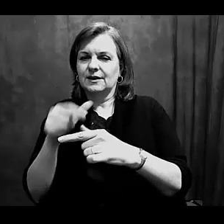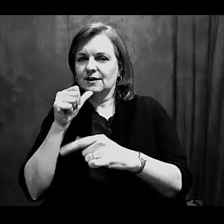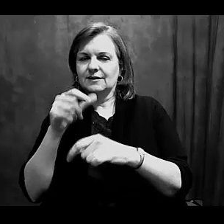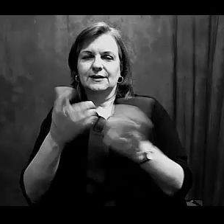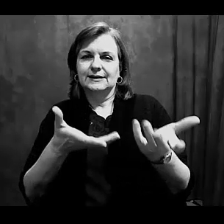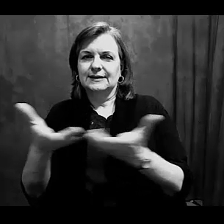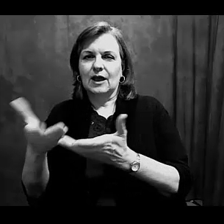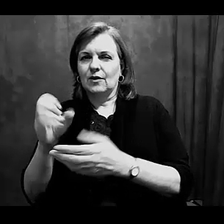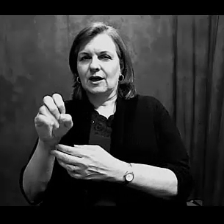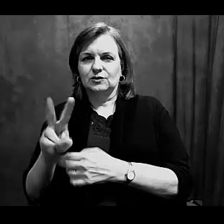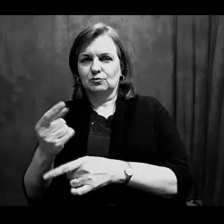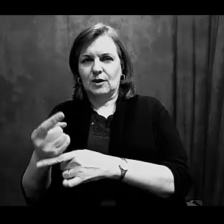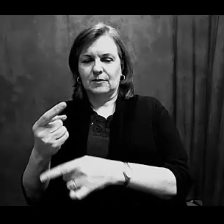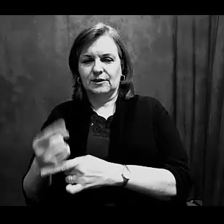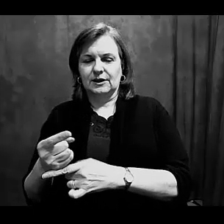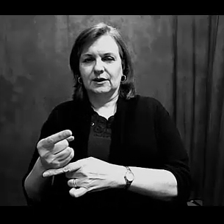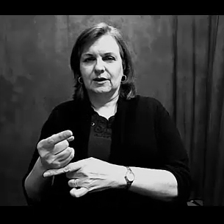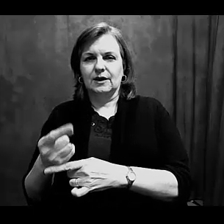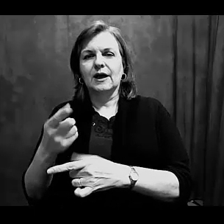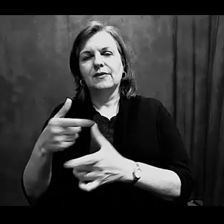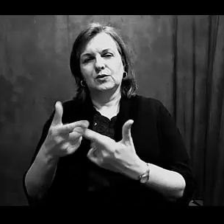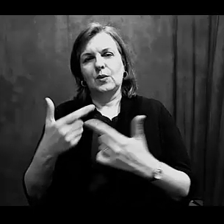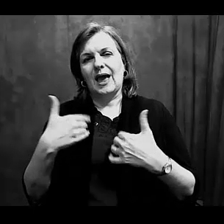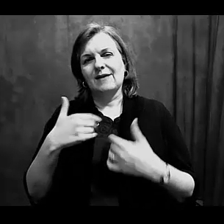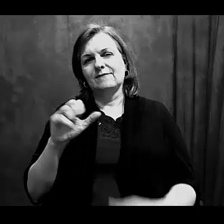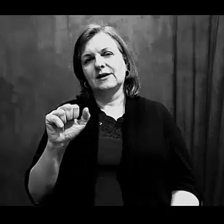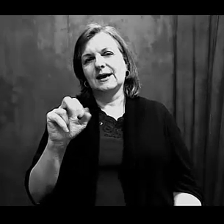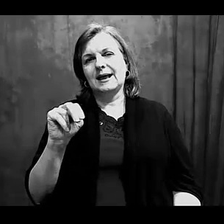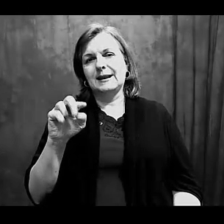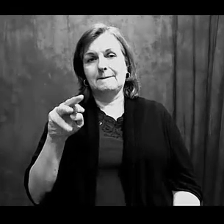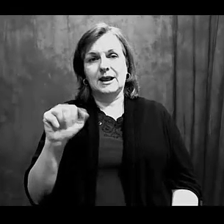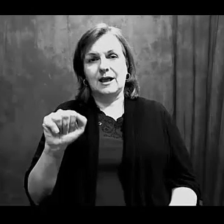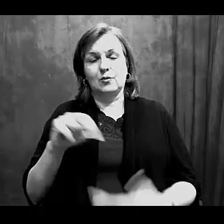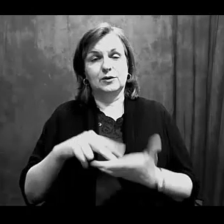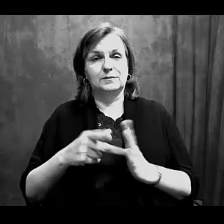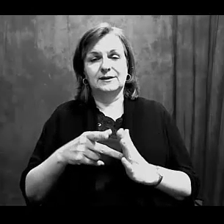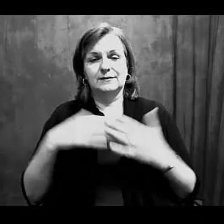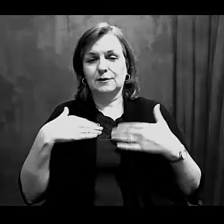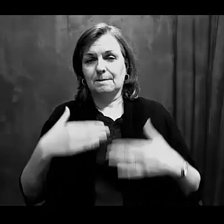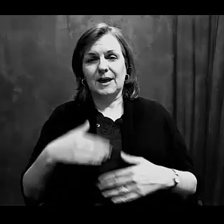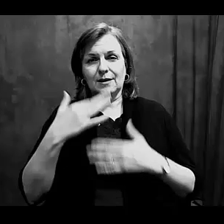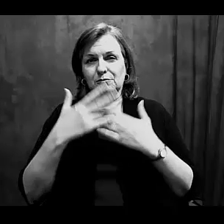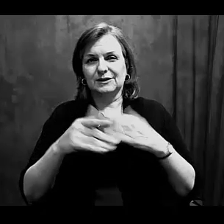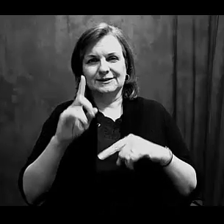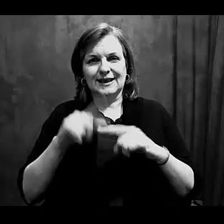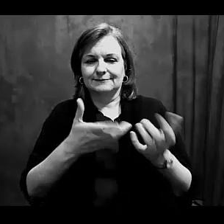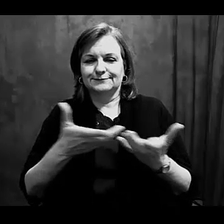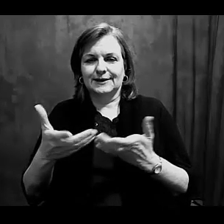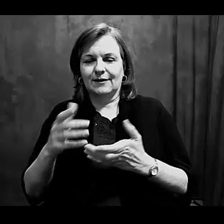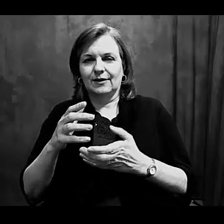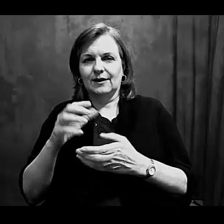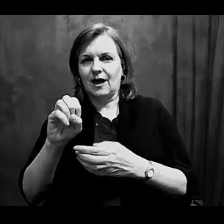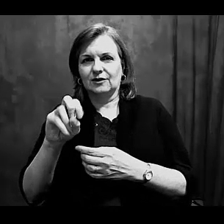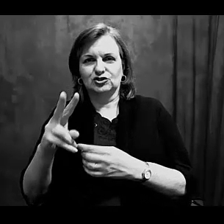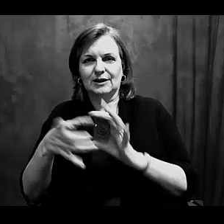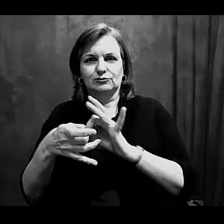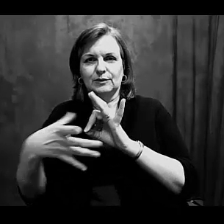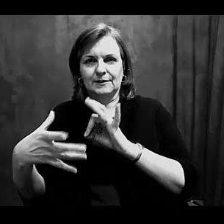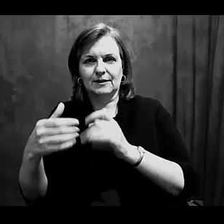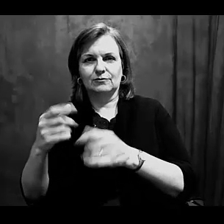and you end up with anemia or the inability to transfer oxygen properly in your body